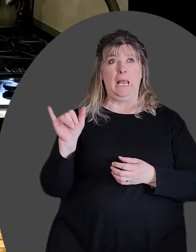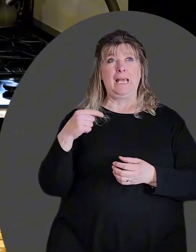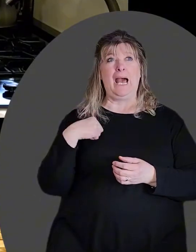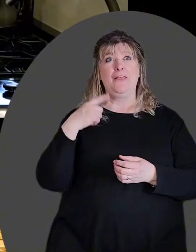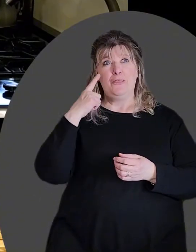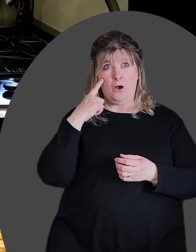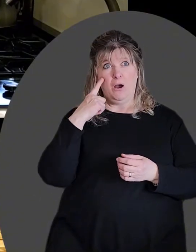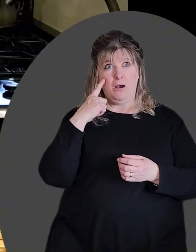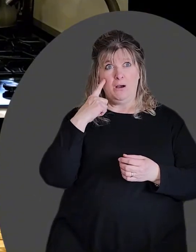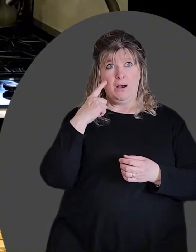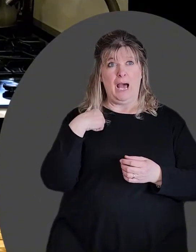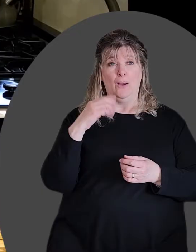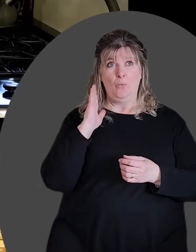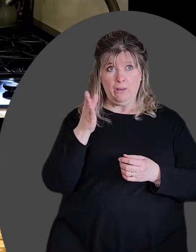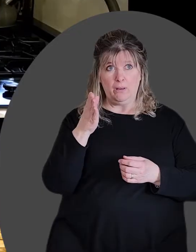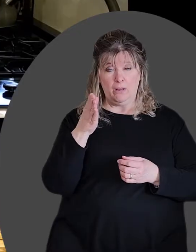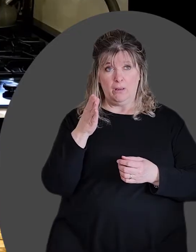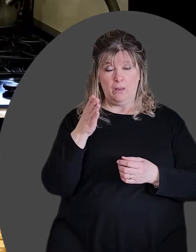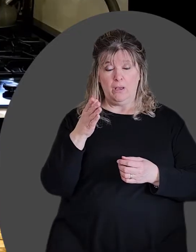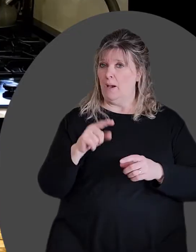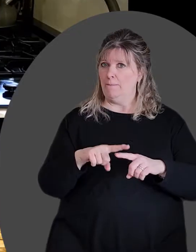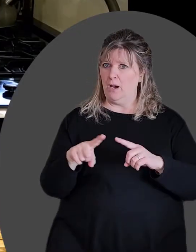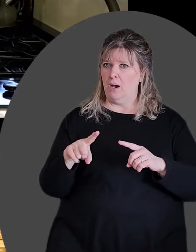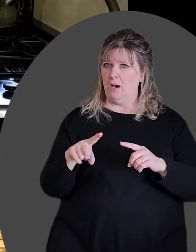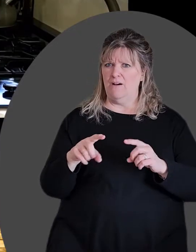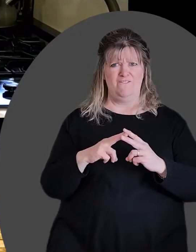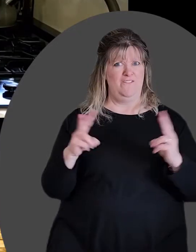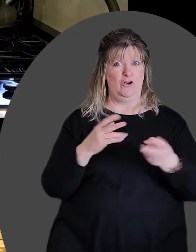thought I would but it's a very nice taste